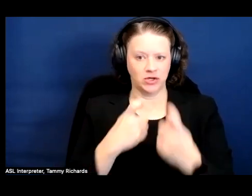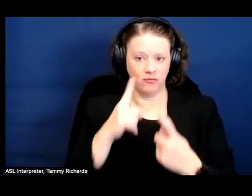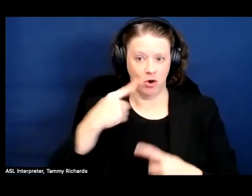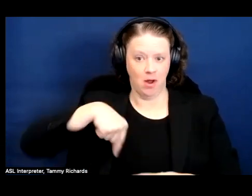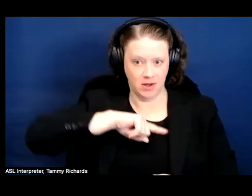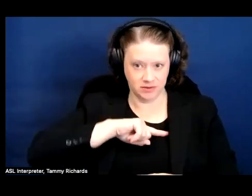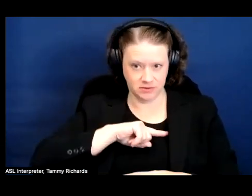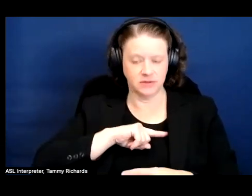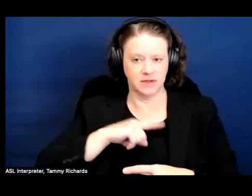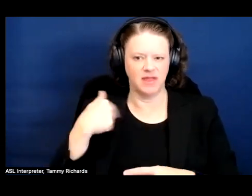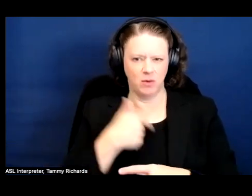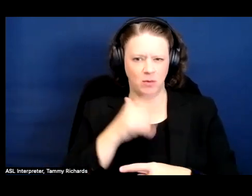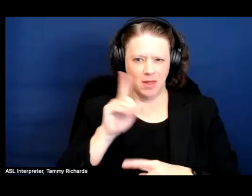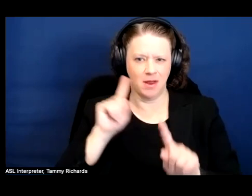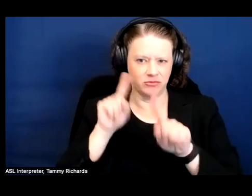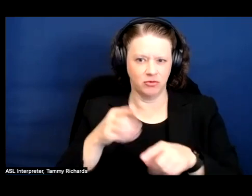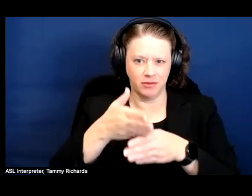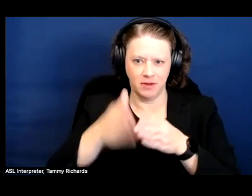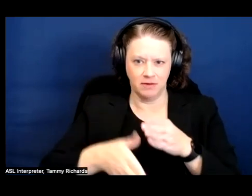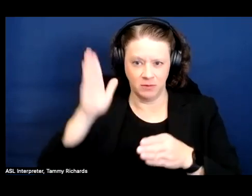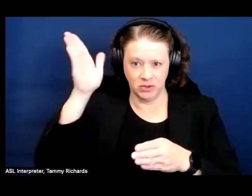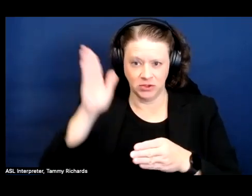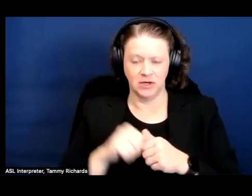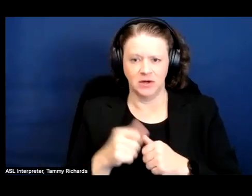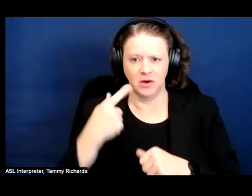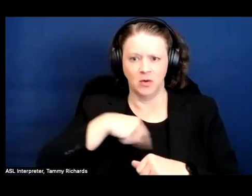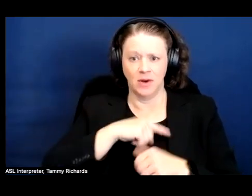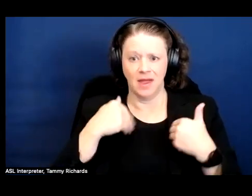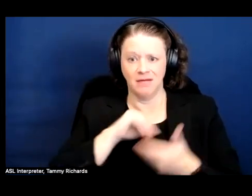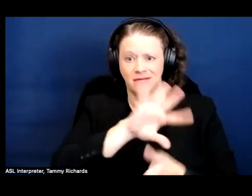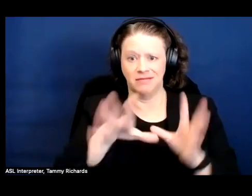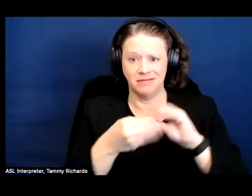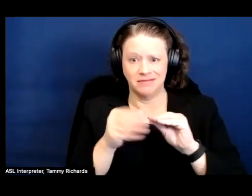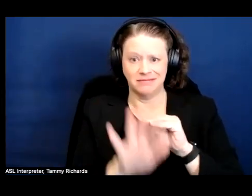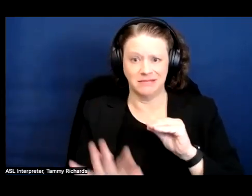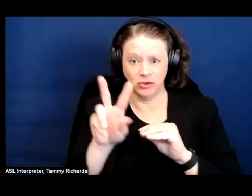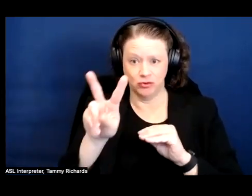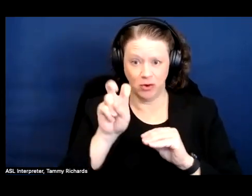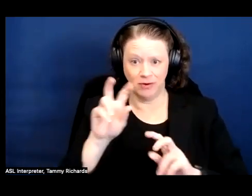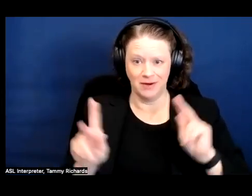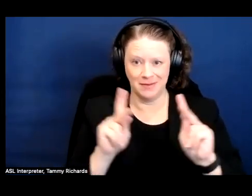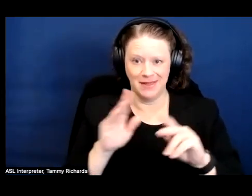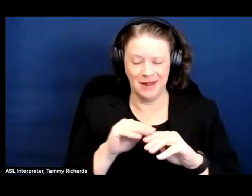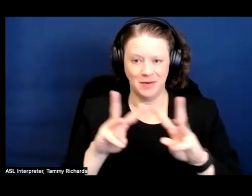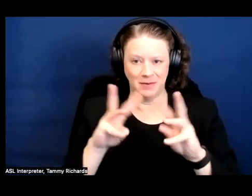If there's a question that you'd like for me or Amalea to answer at the end of our presentation's, time permitting,